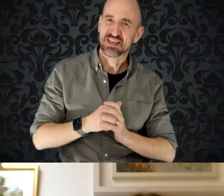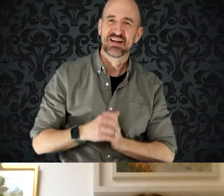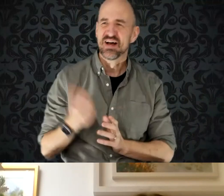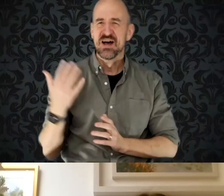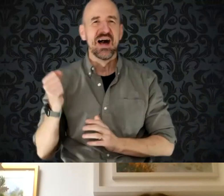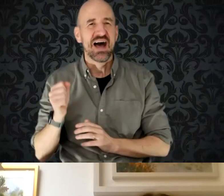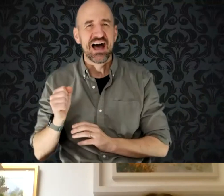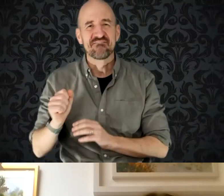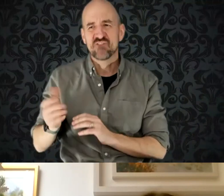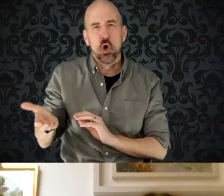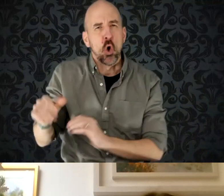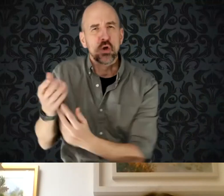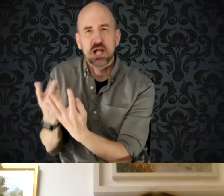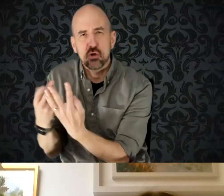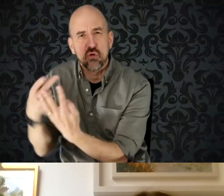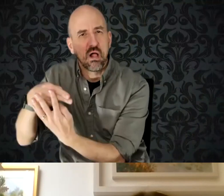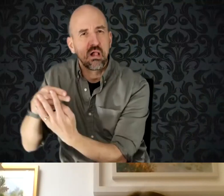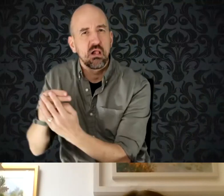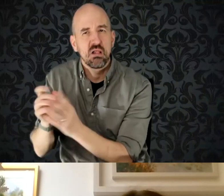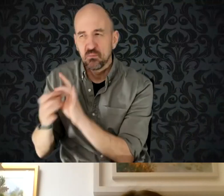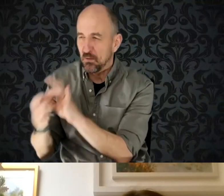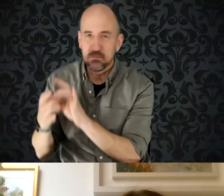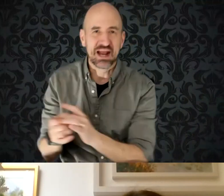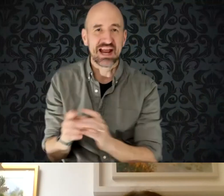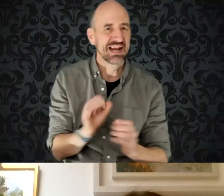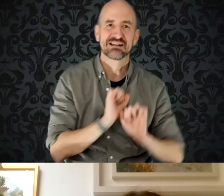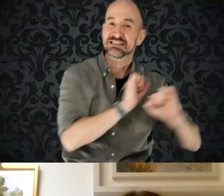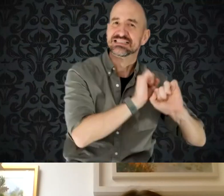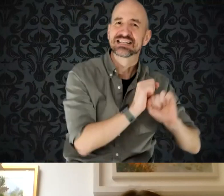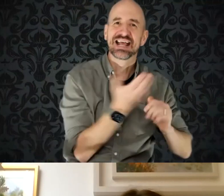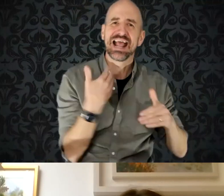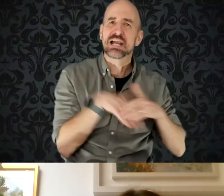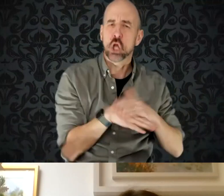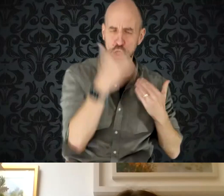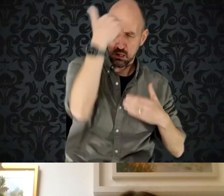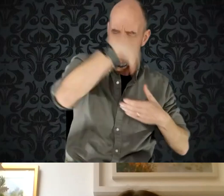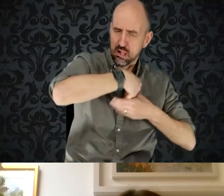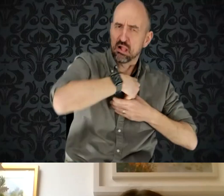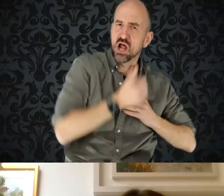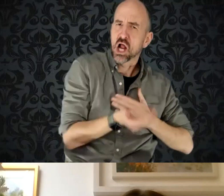and accessible garden design. There are many awards and accolades and it is always hard when trying to